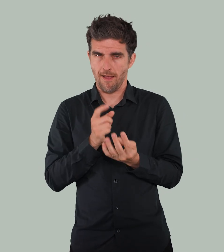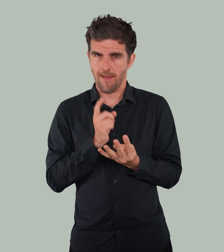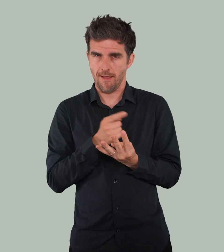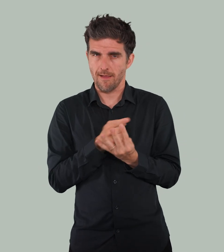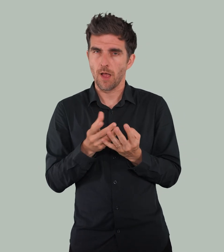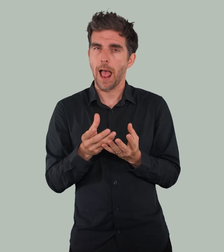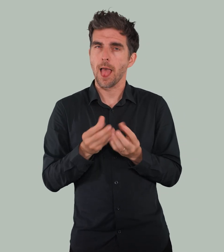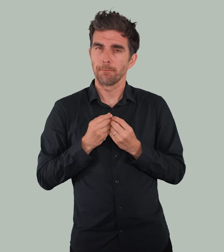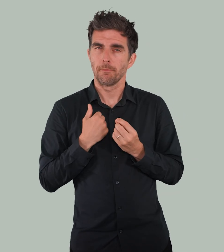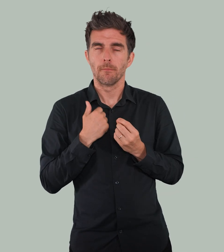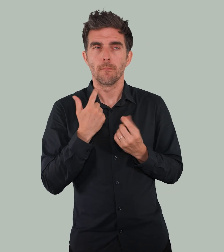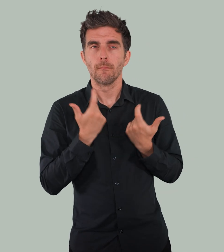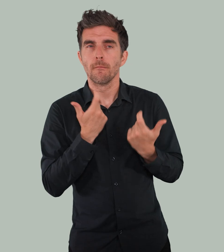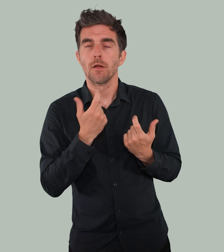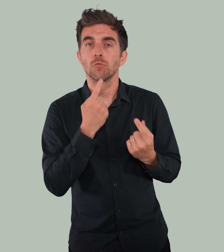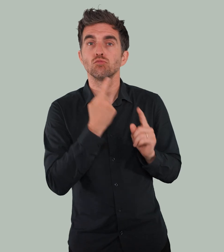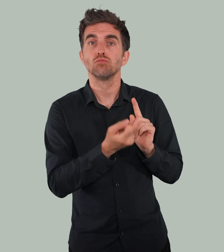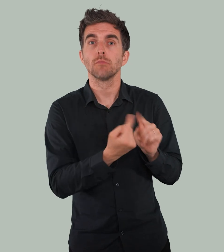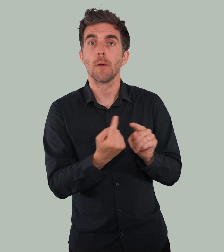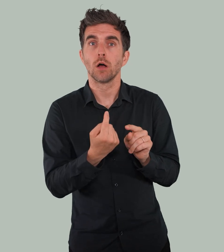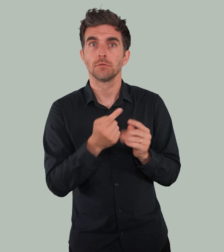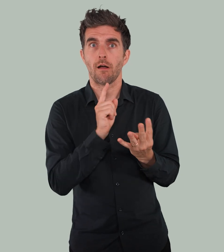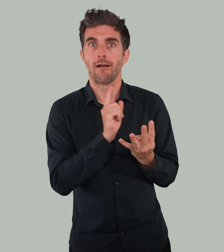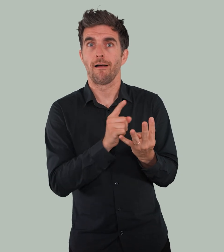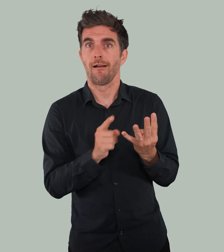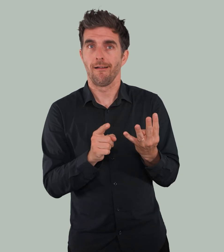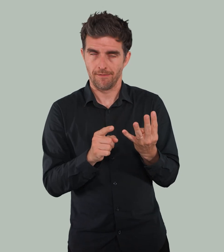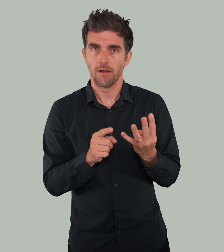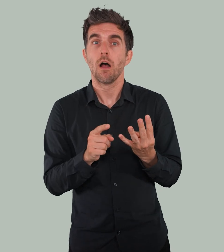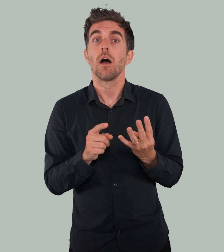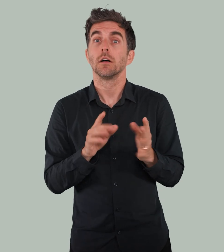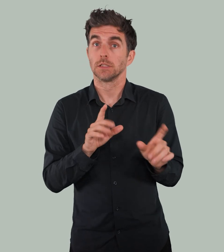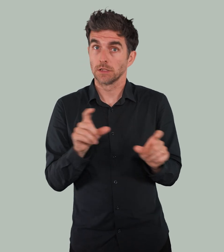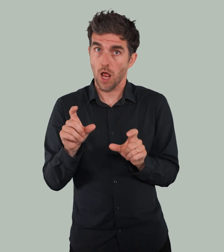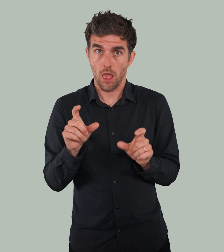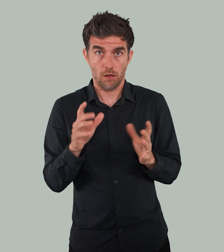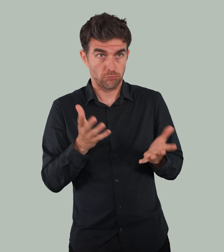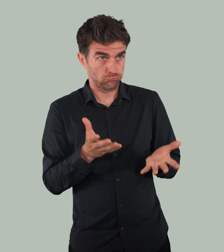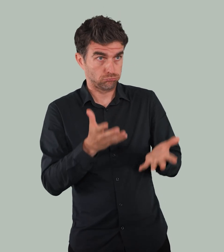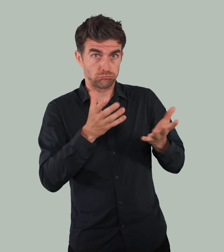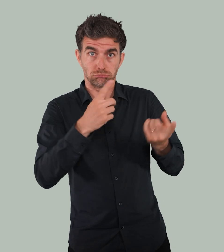to help guide responses, while still giving people the freedom